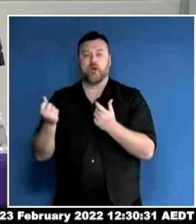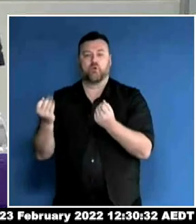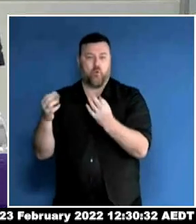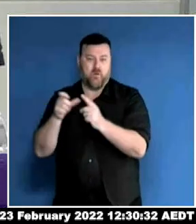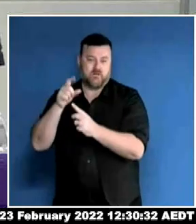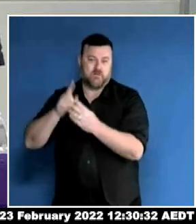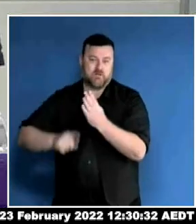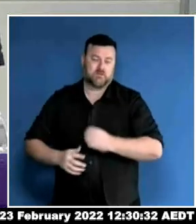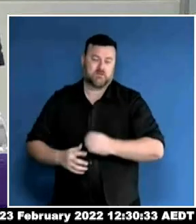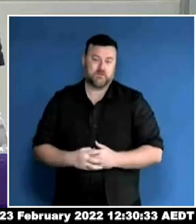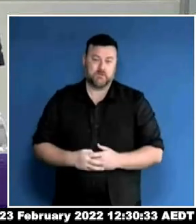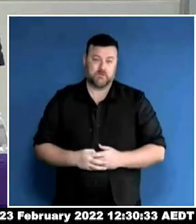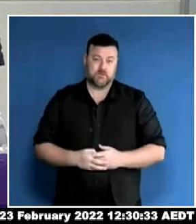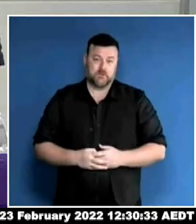Thank you.